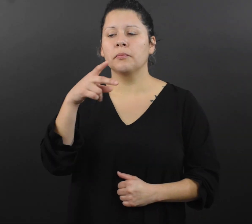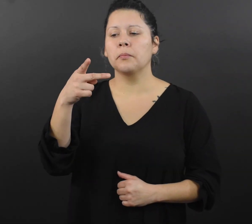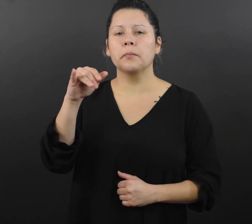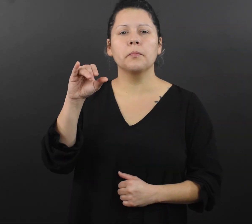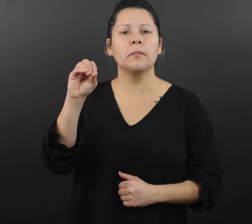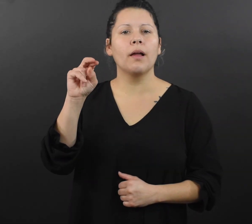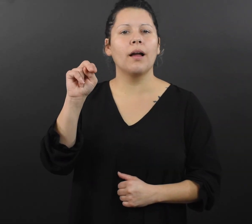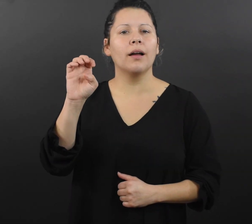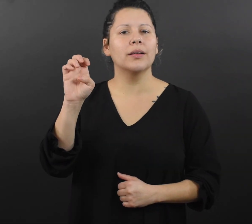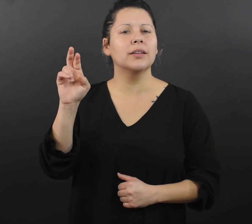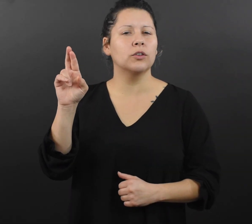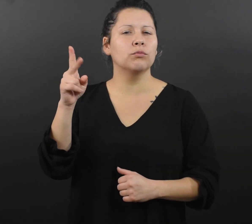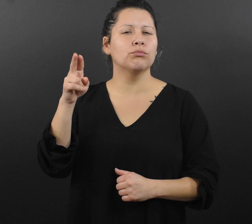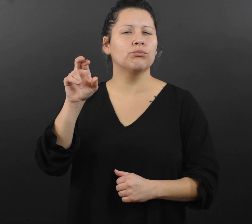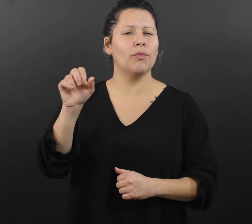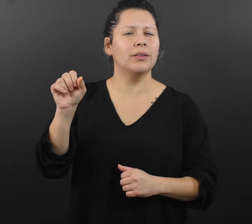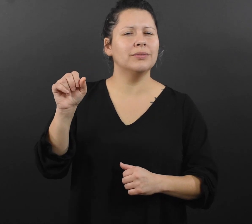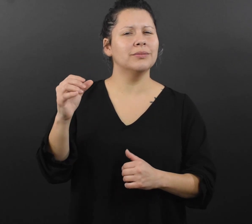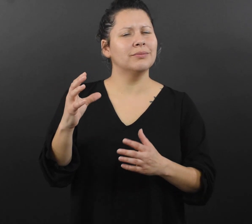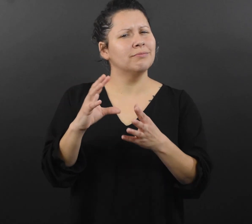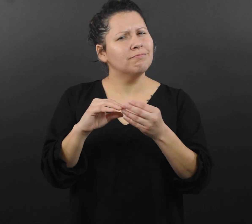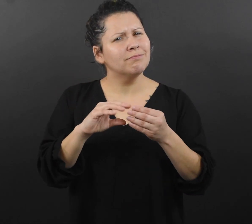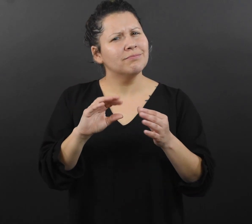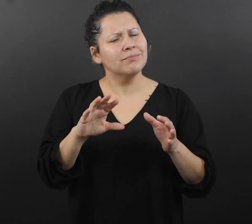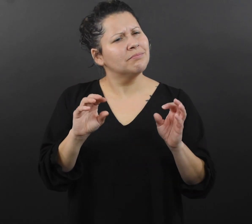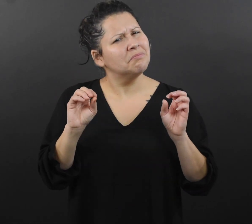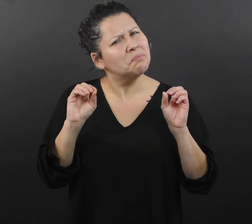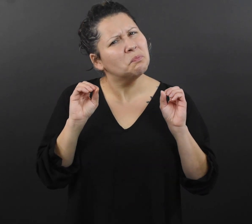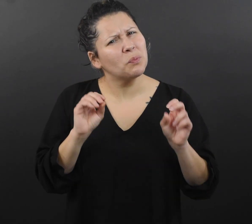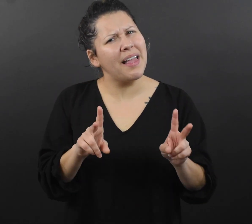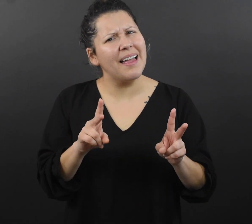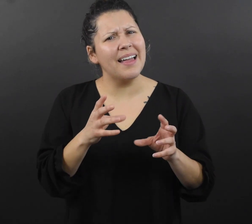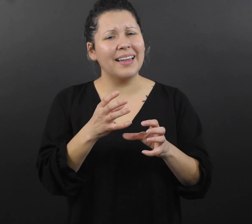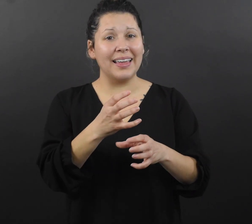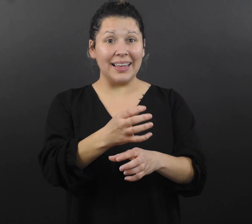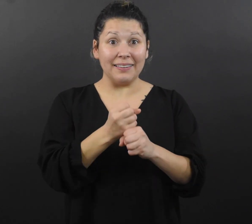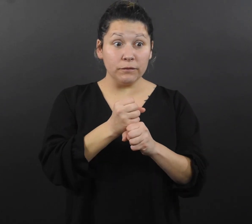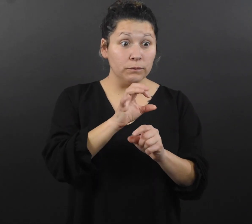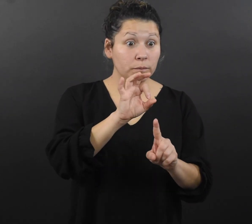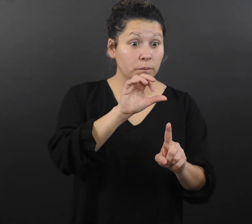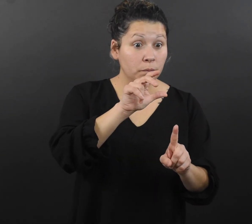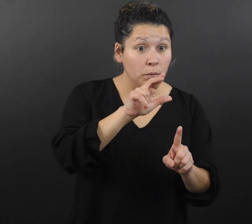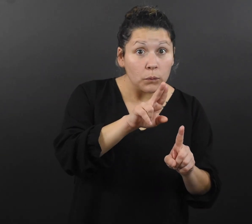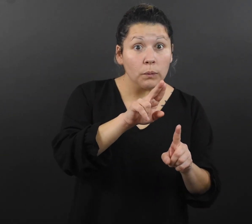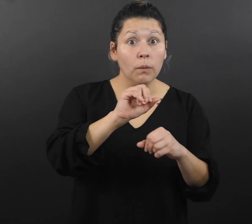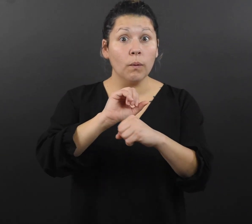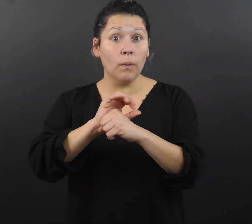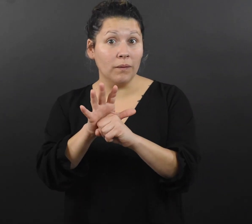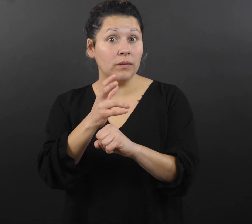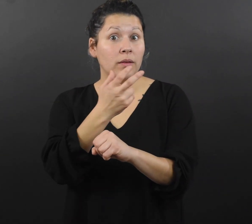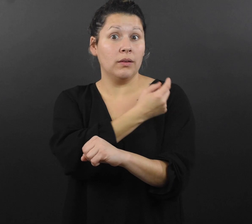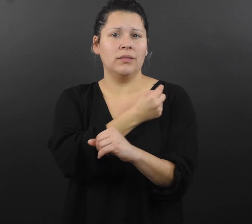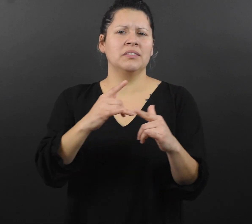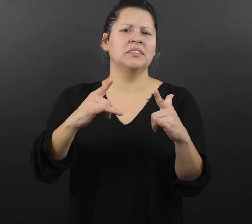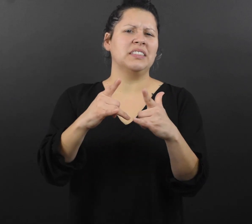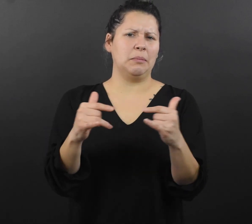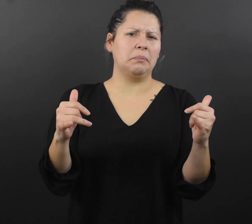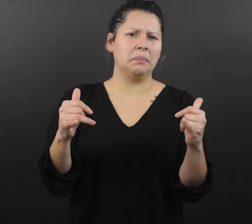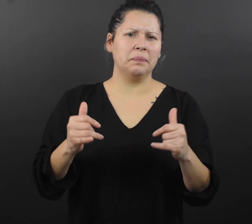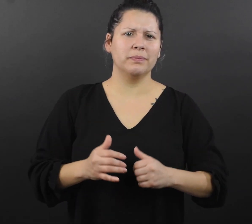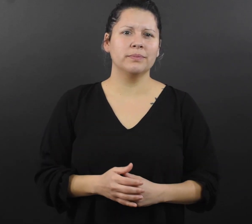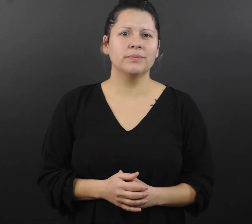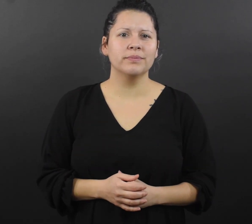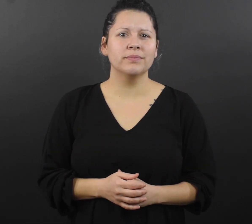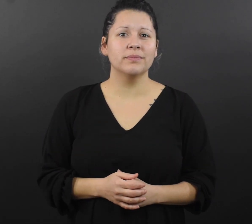Twin Cities Pioneer Press - It’s okay to get flu and COVID shots at the same time. 9 things to know